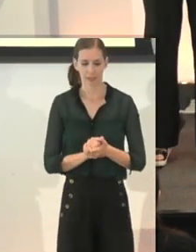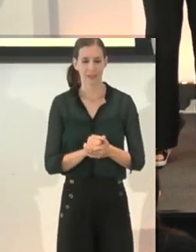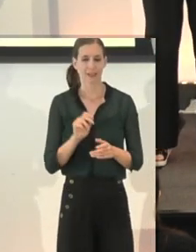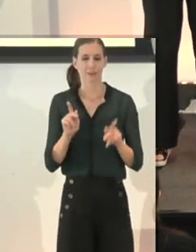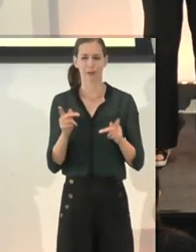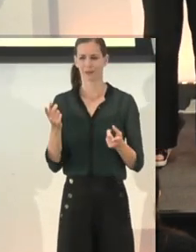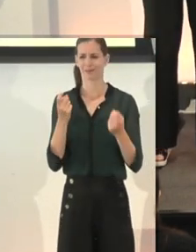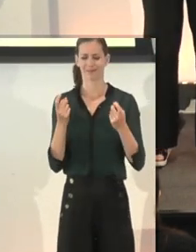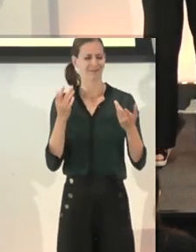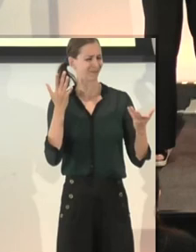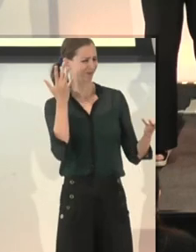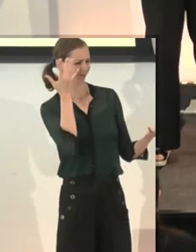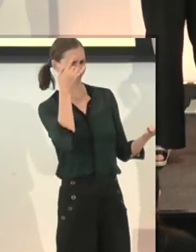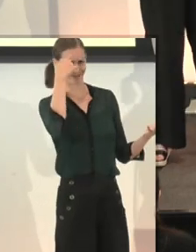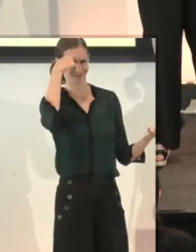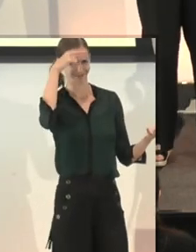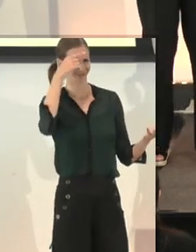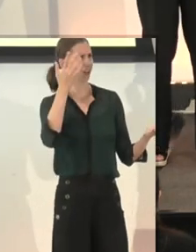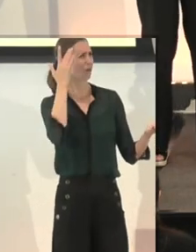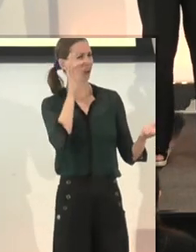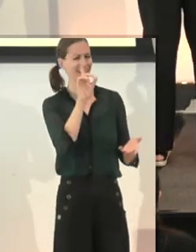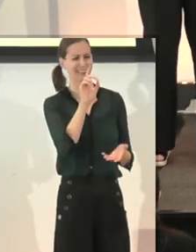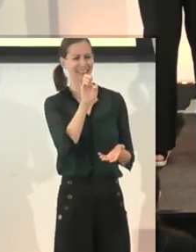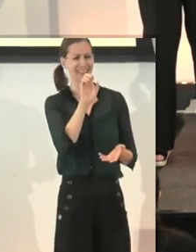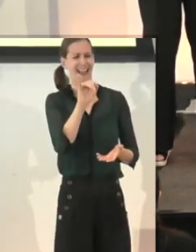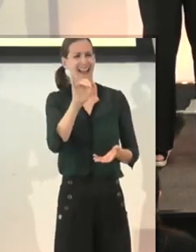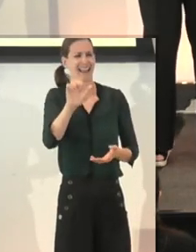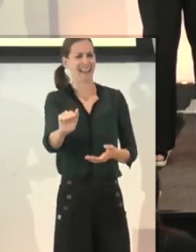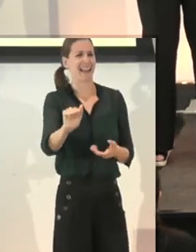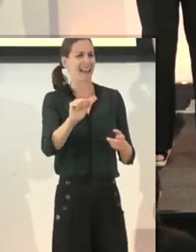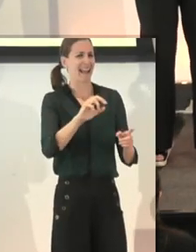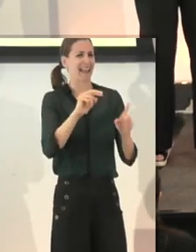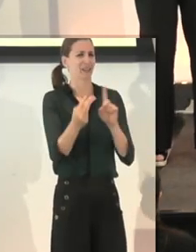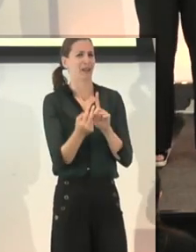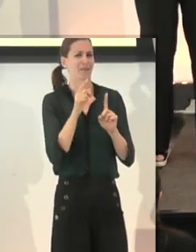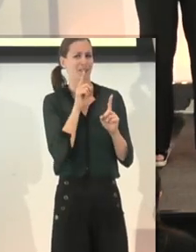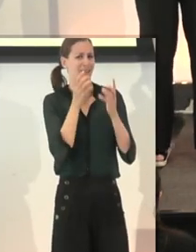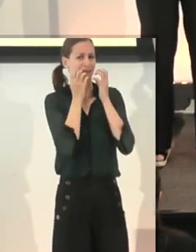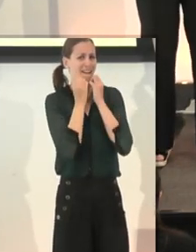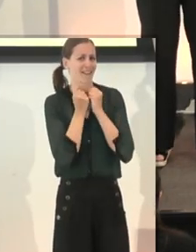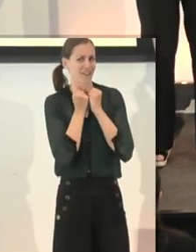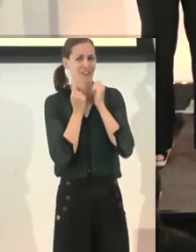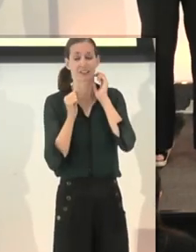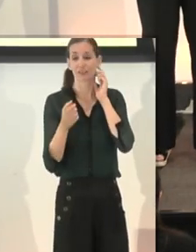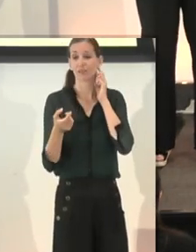this and why does the DIA aspect of the script matter and our response is there are two things,